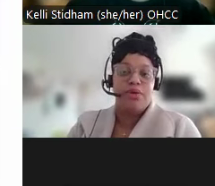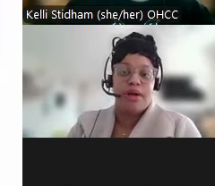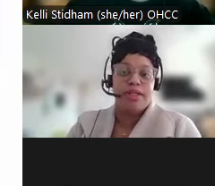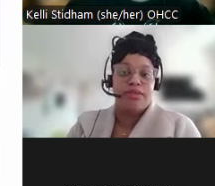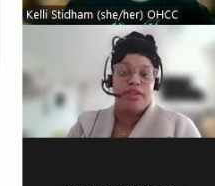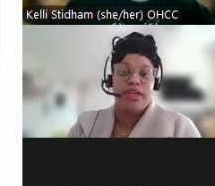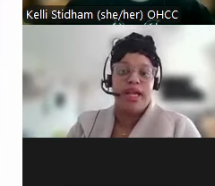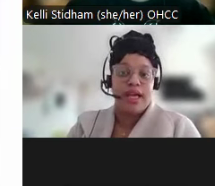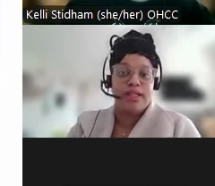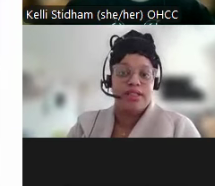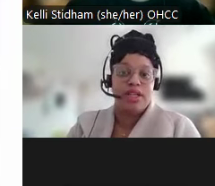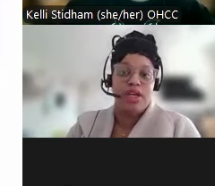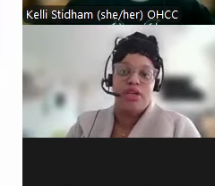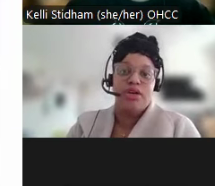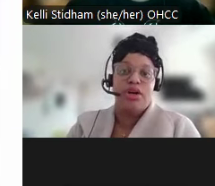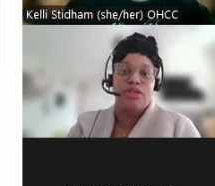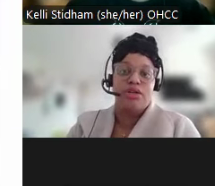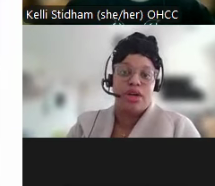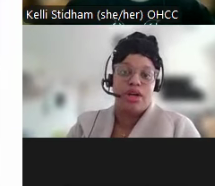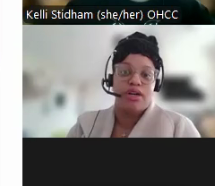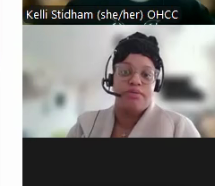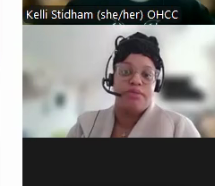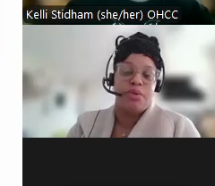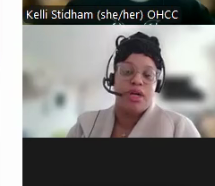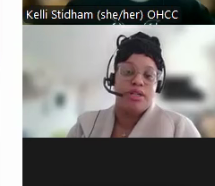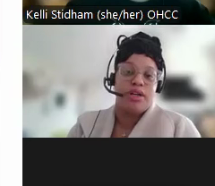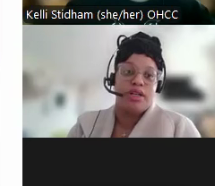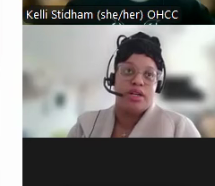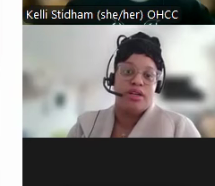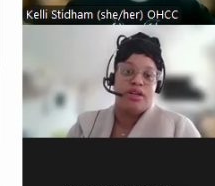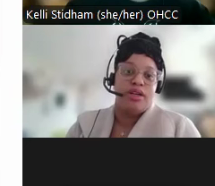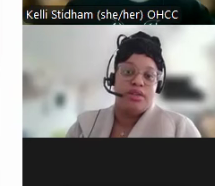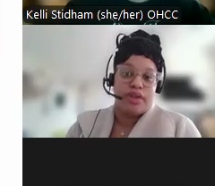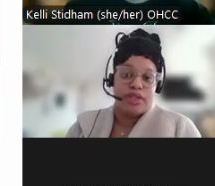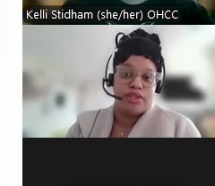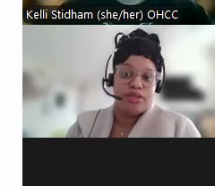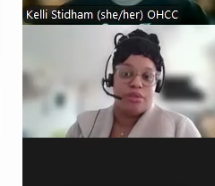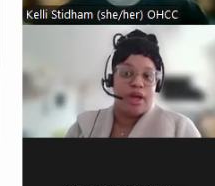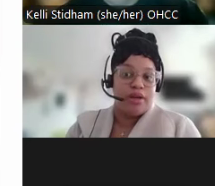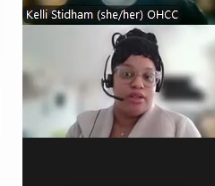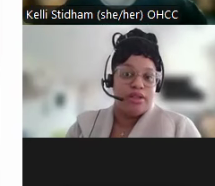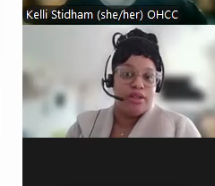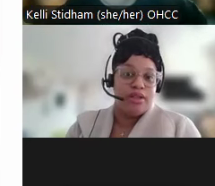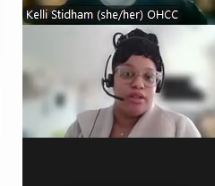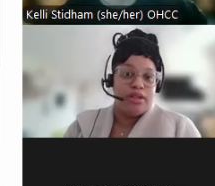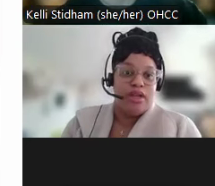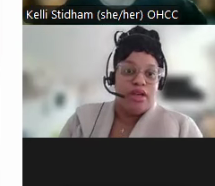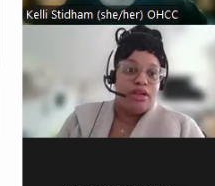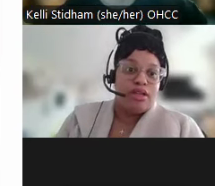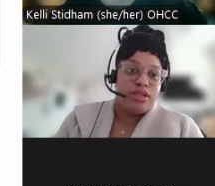requirements for the enhanced, you can